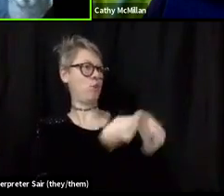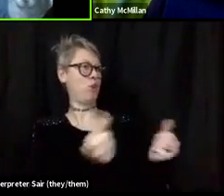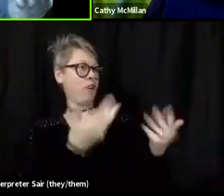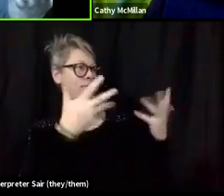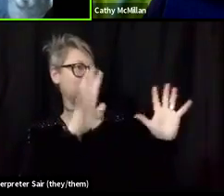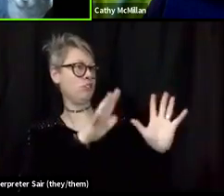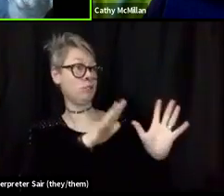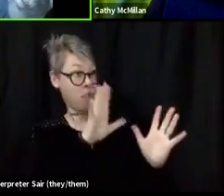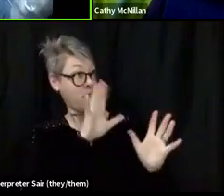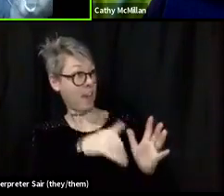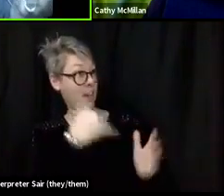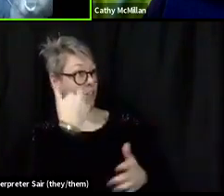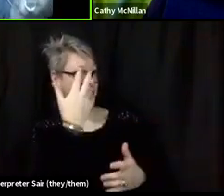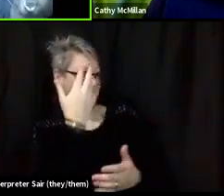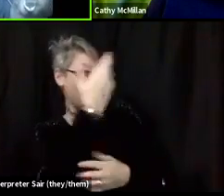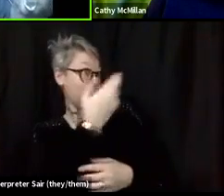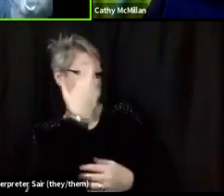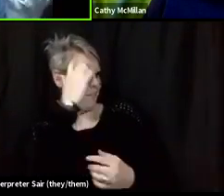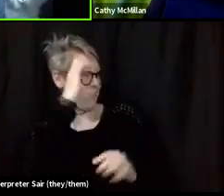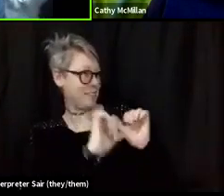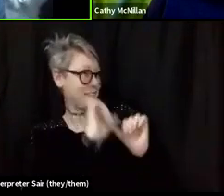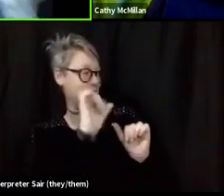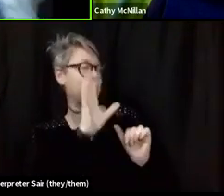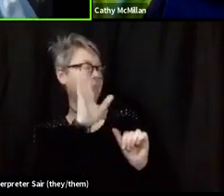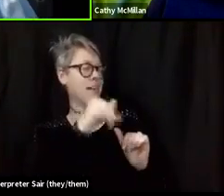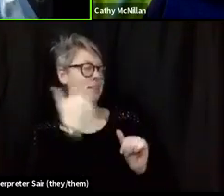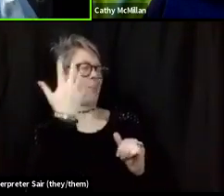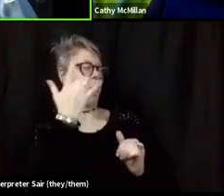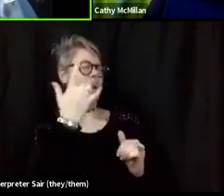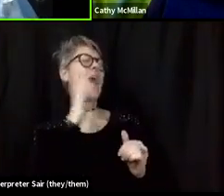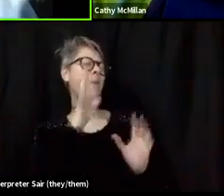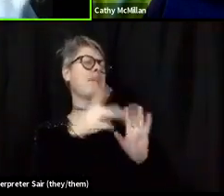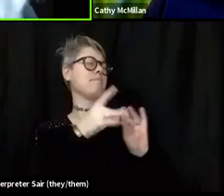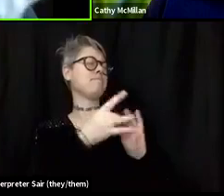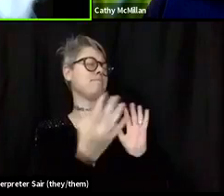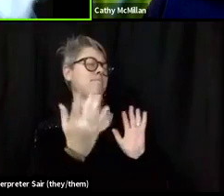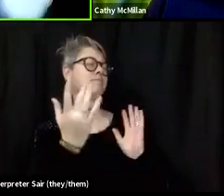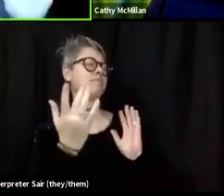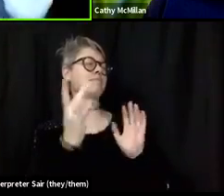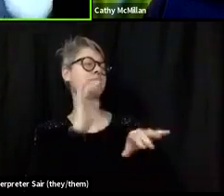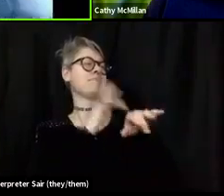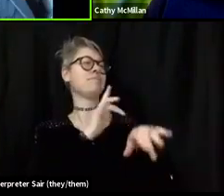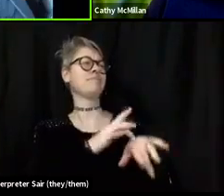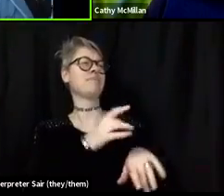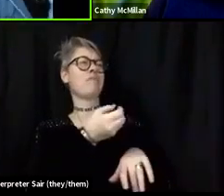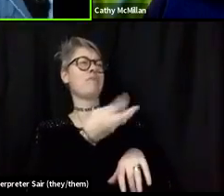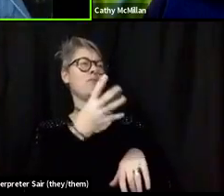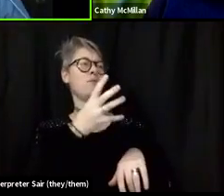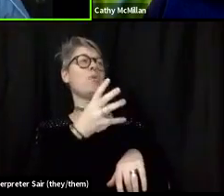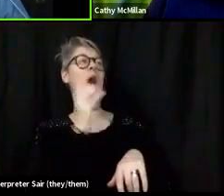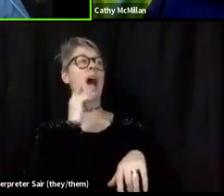did they just somehow grow. w out of their, their out of their, their disability. And I'll speak to that, because